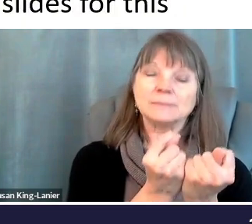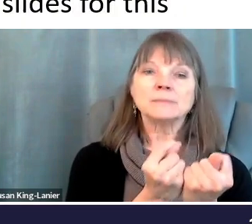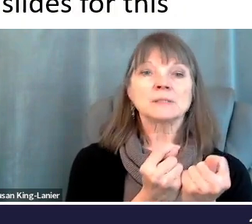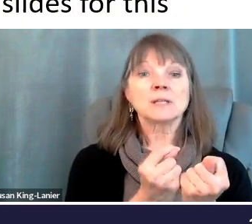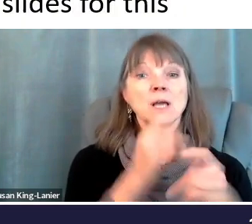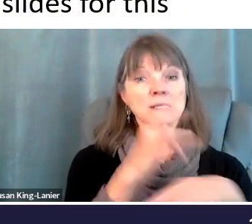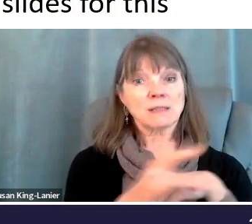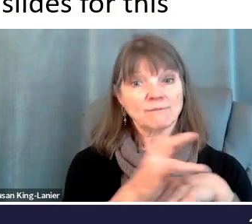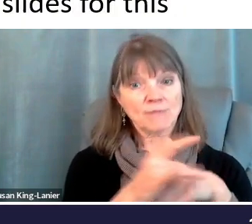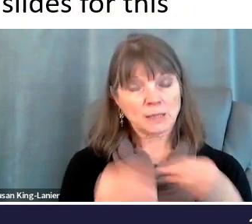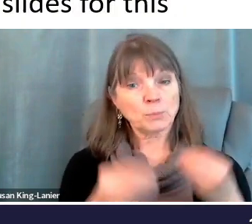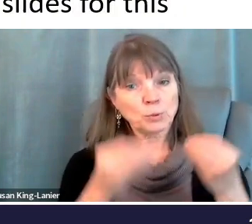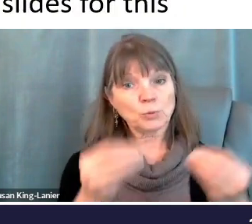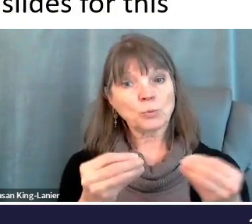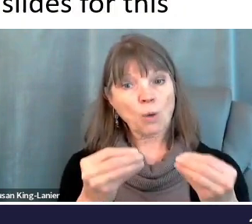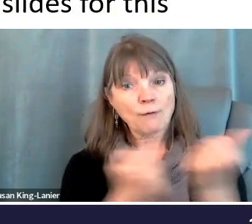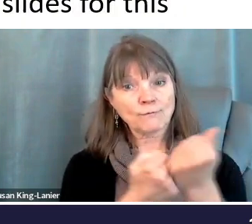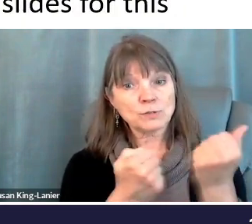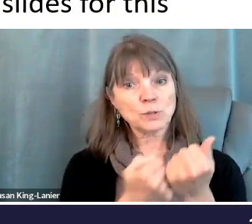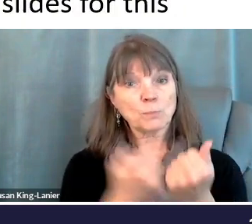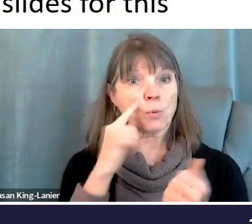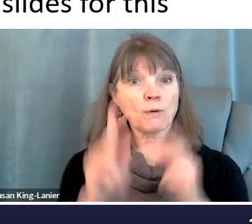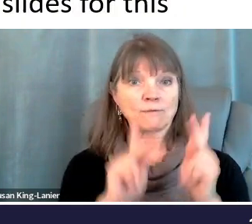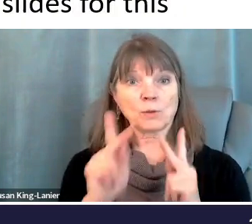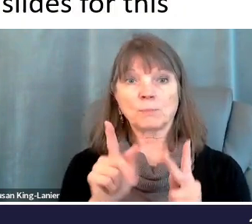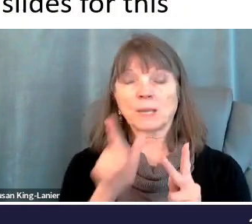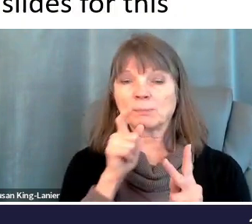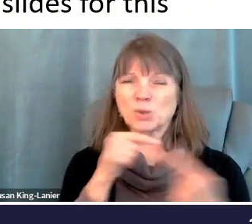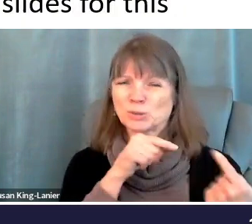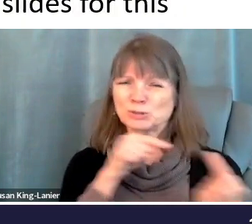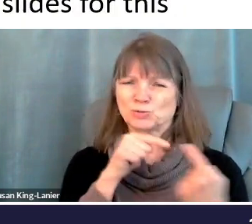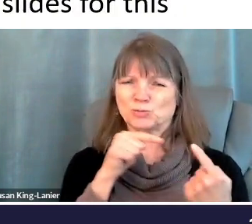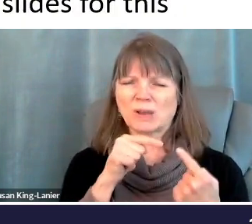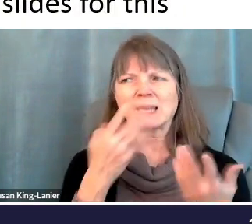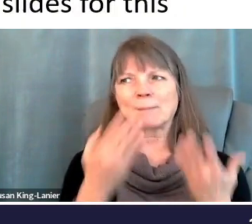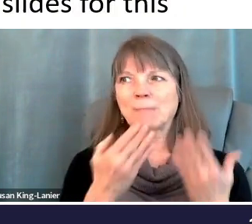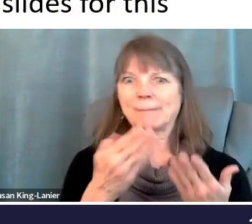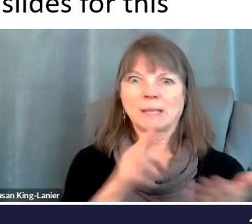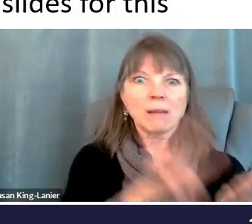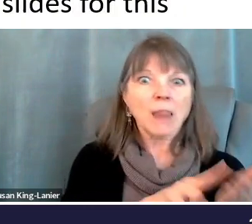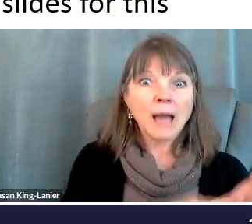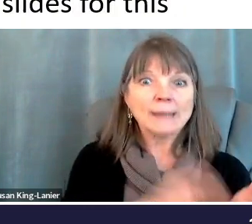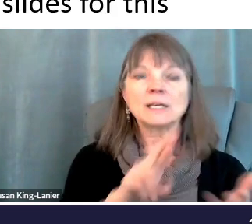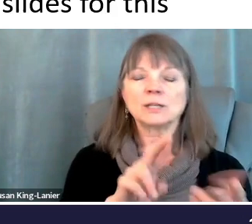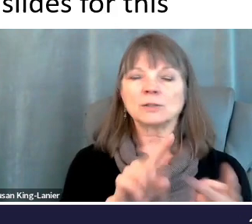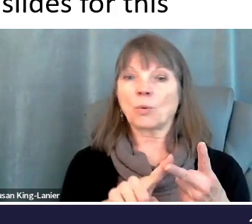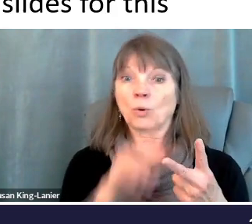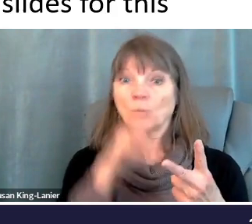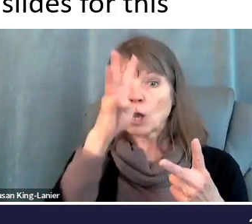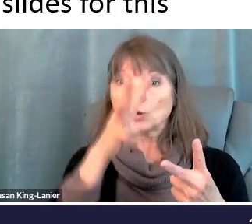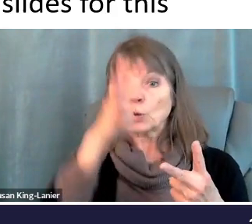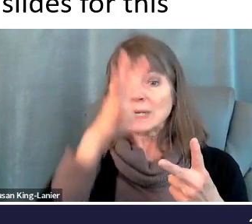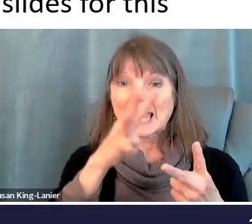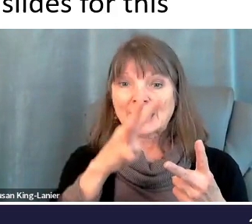So we have a support team who are able to offer support for individuals who are struggling. If they're struggling to login or create an account,